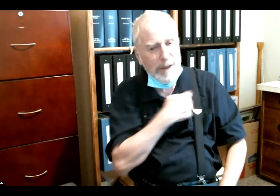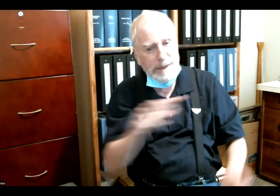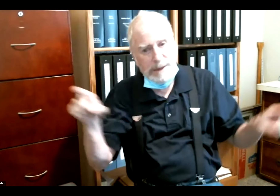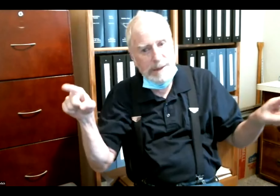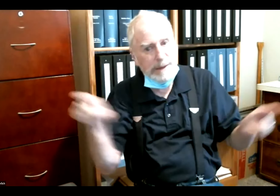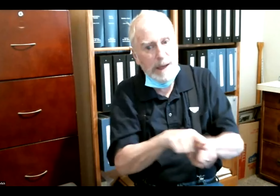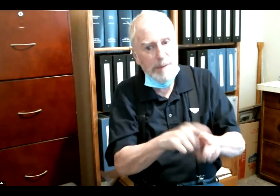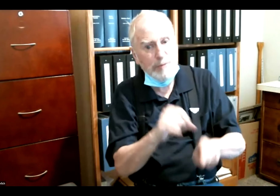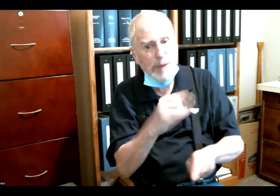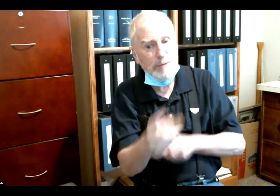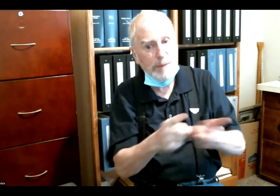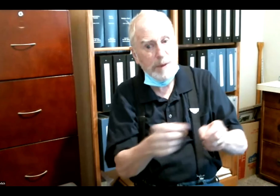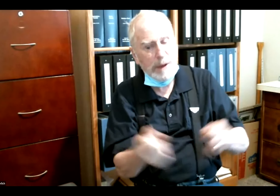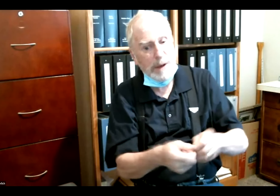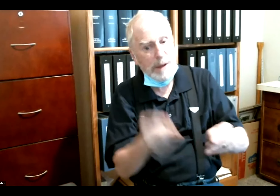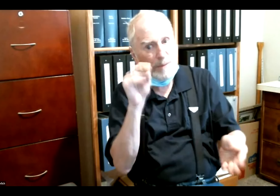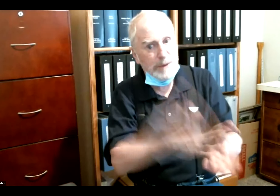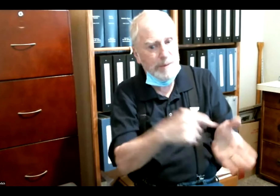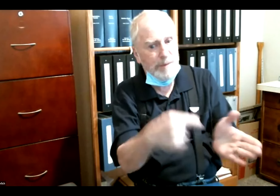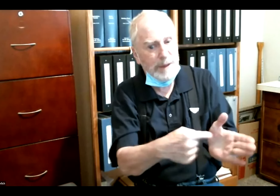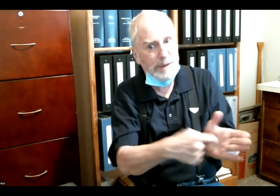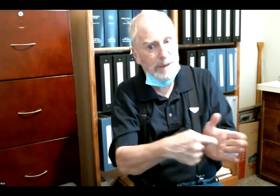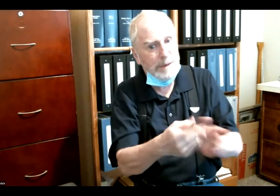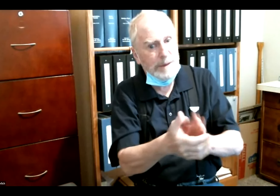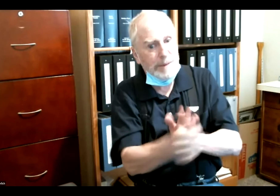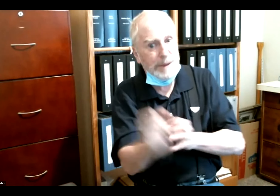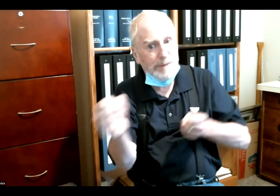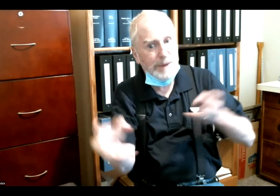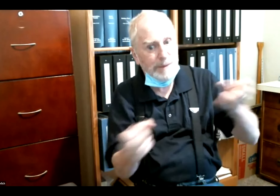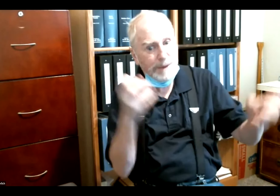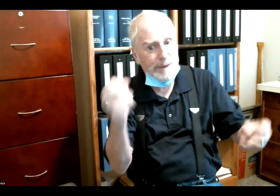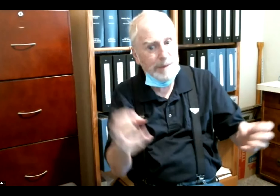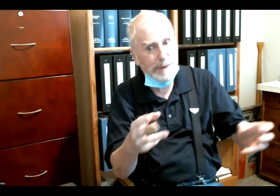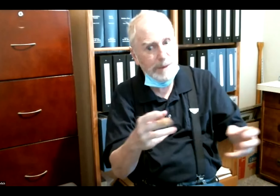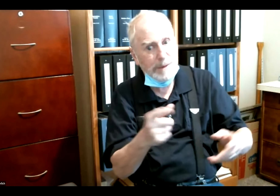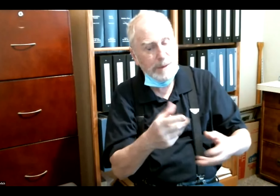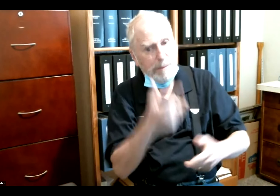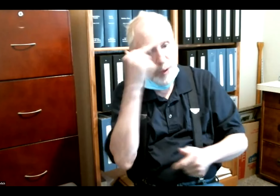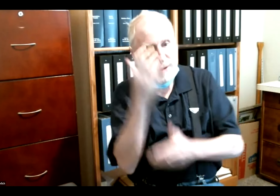states out there are facing the same issues, so we need to include those things some of